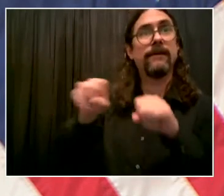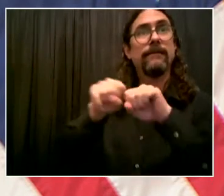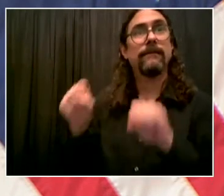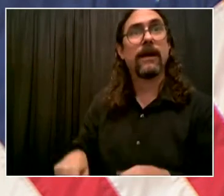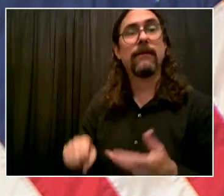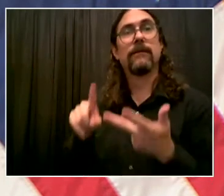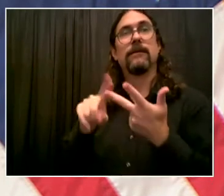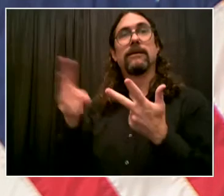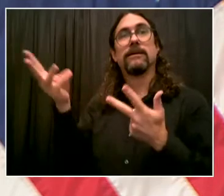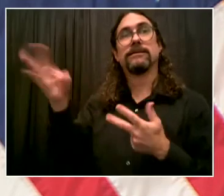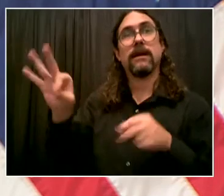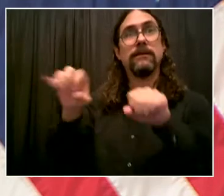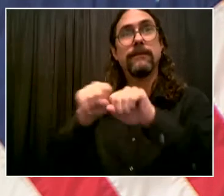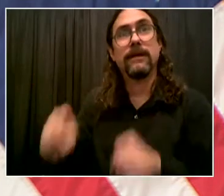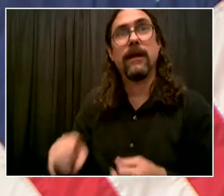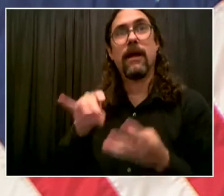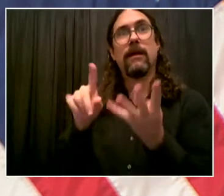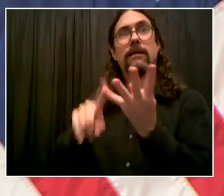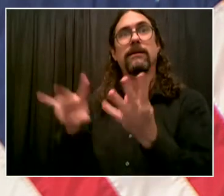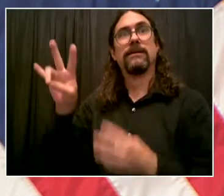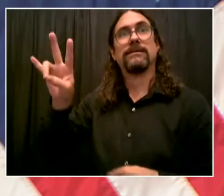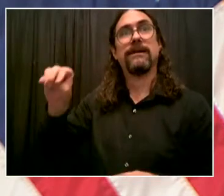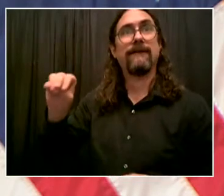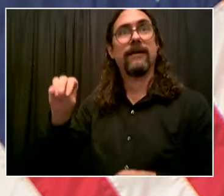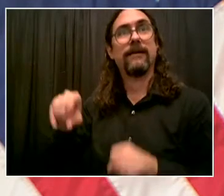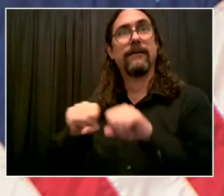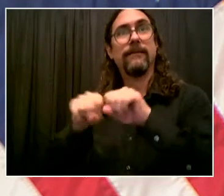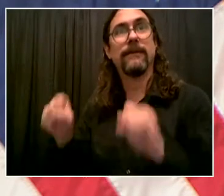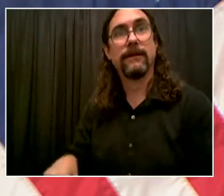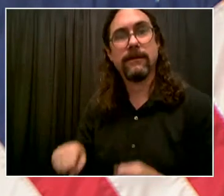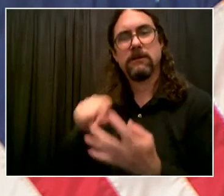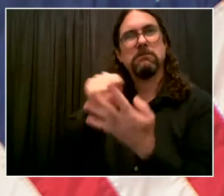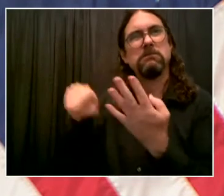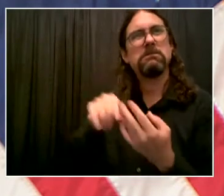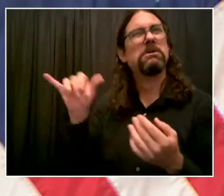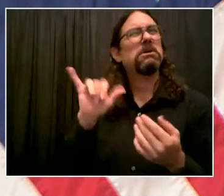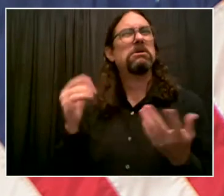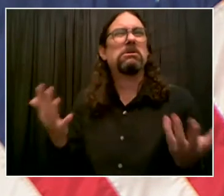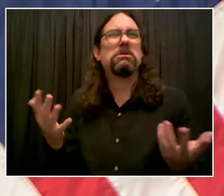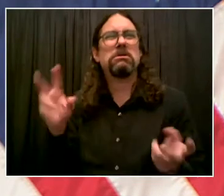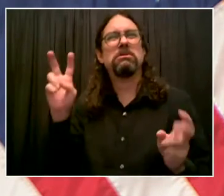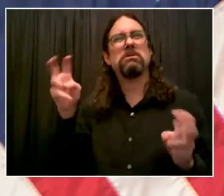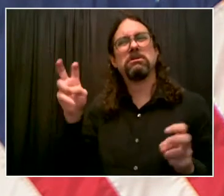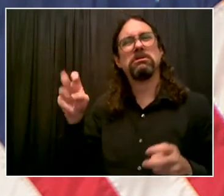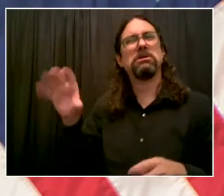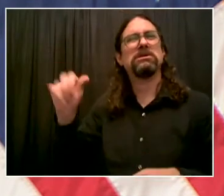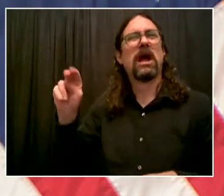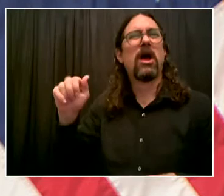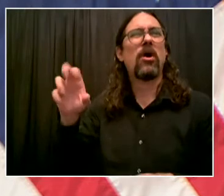PRECINCT AND 67, FLAT BUTCH.